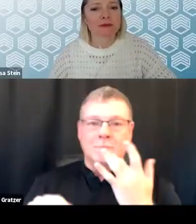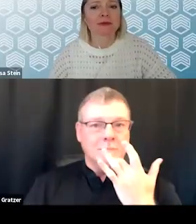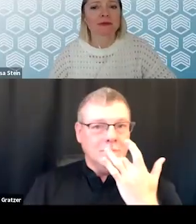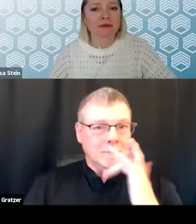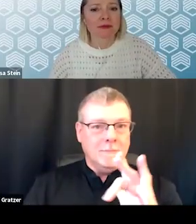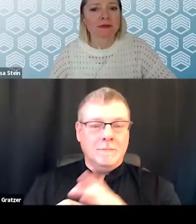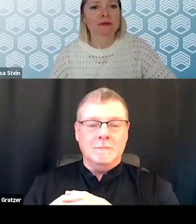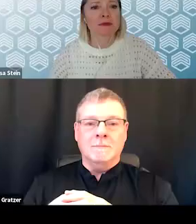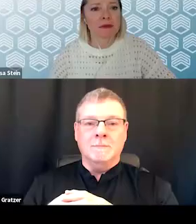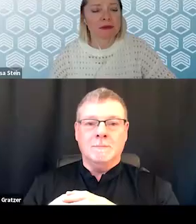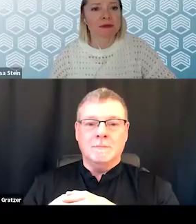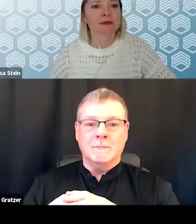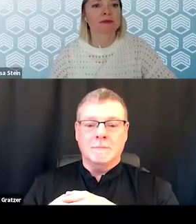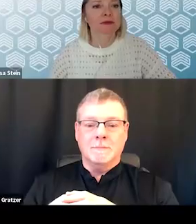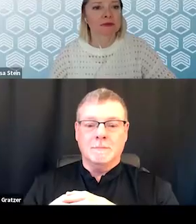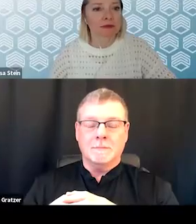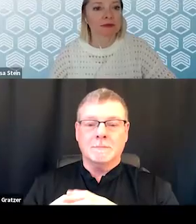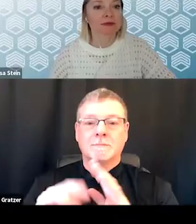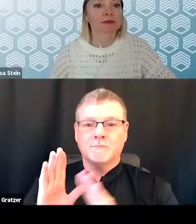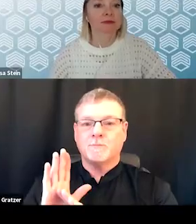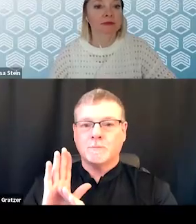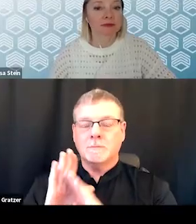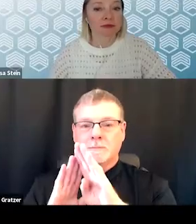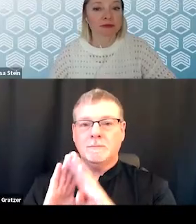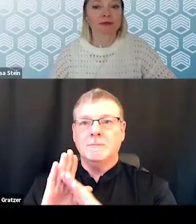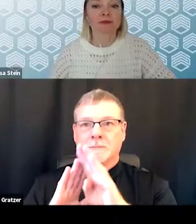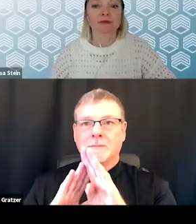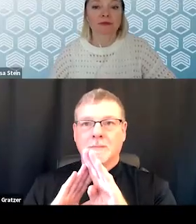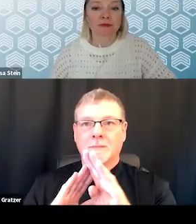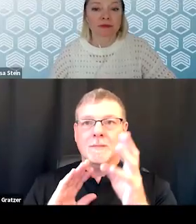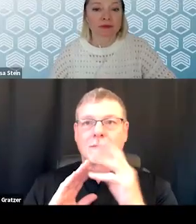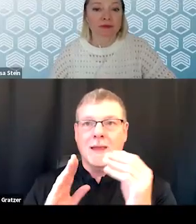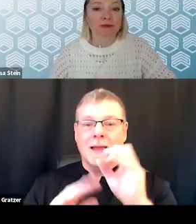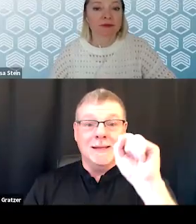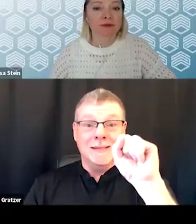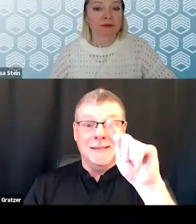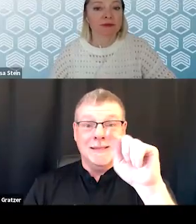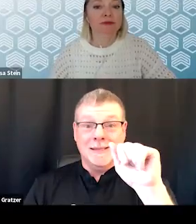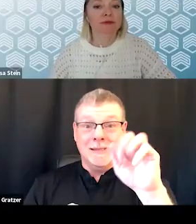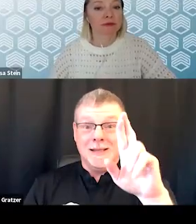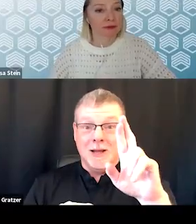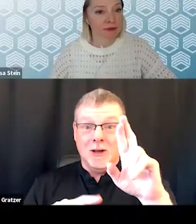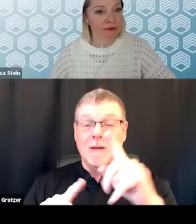that the development and the ask for STAR really came from the community.